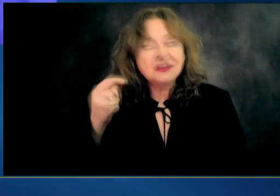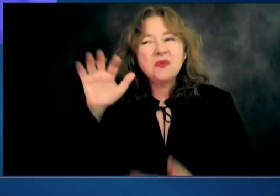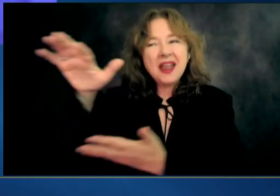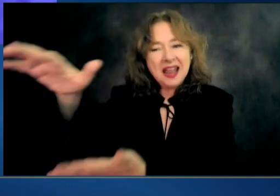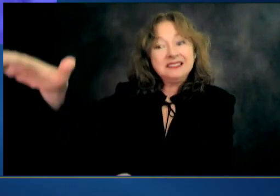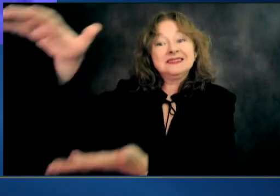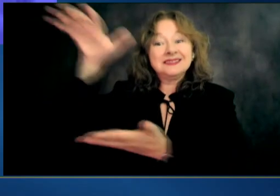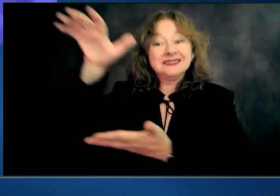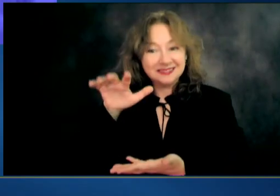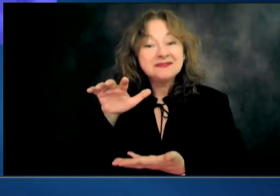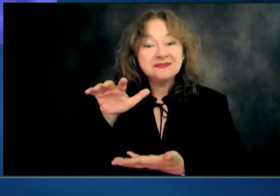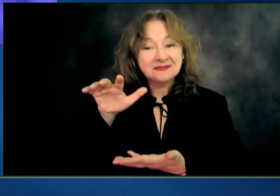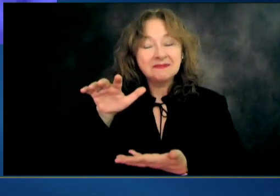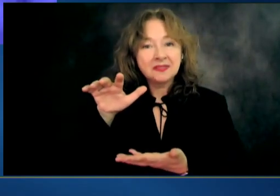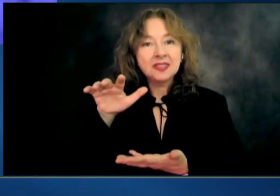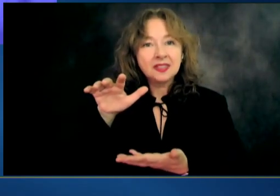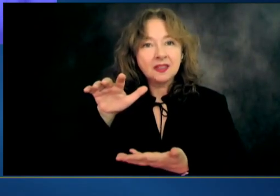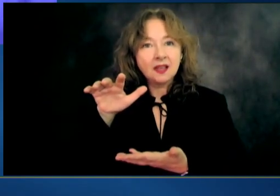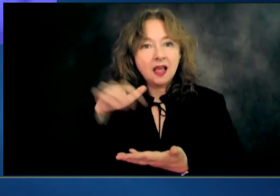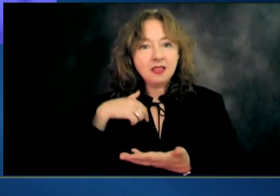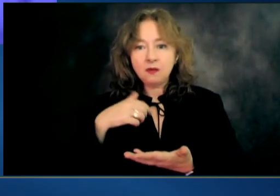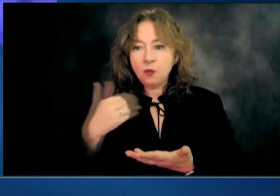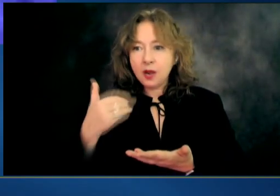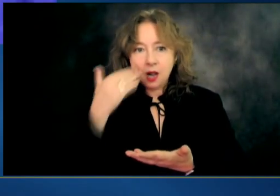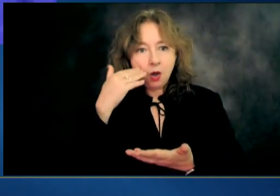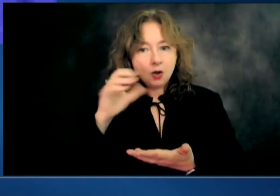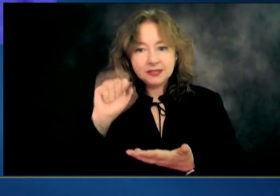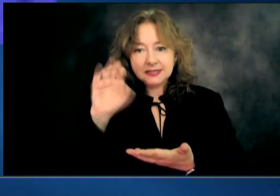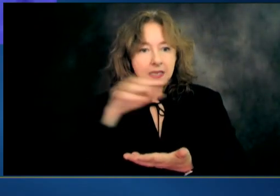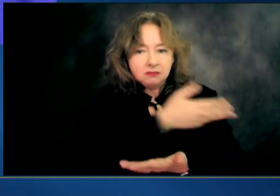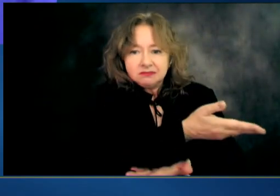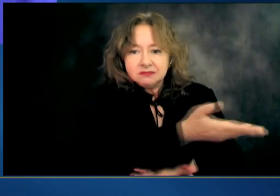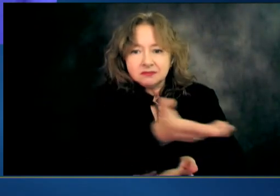and then we've got the customer base to make sure it gets out there. So, that's what we're